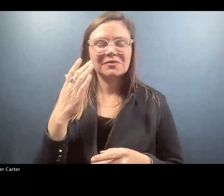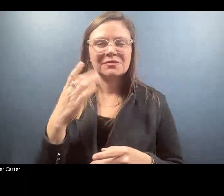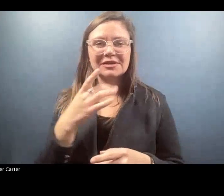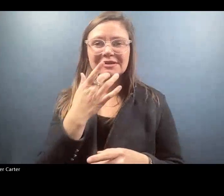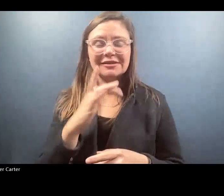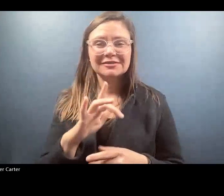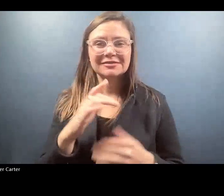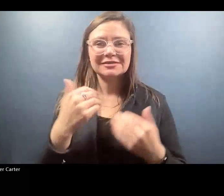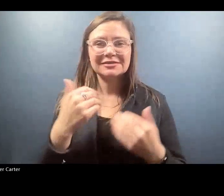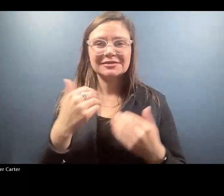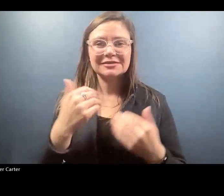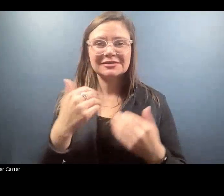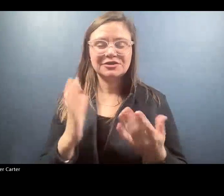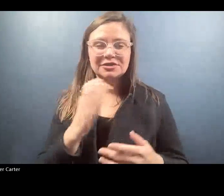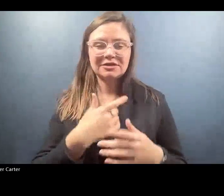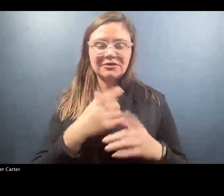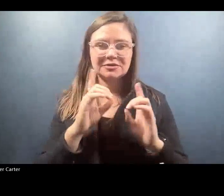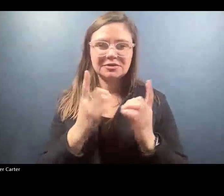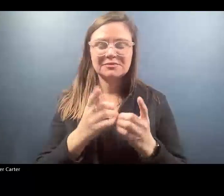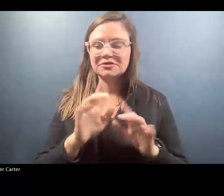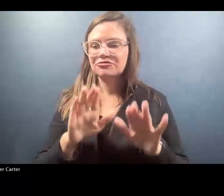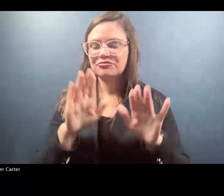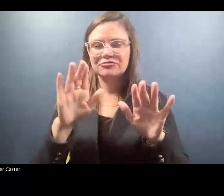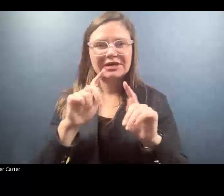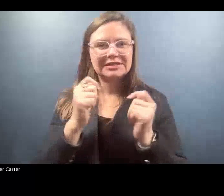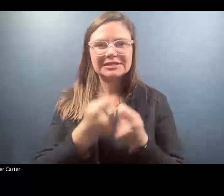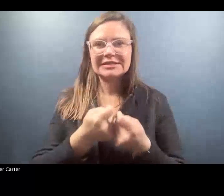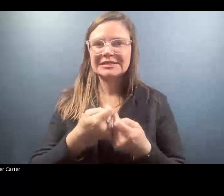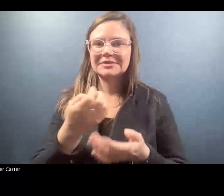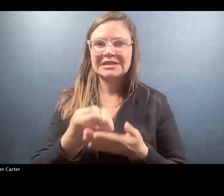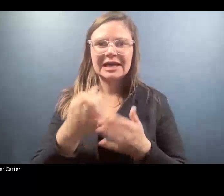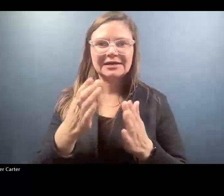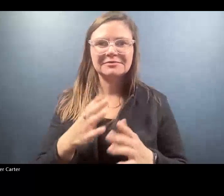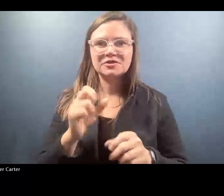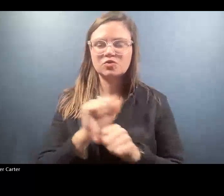great team of economists that worked with our labor market information and they